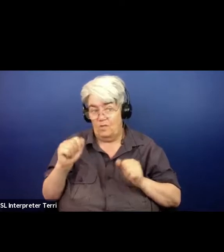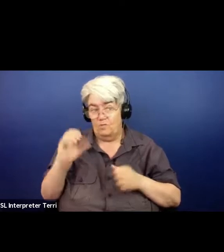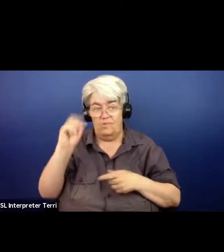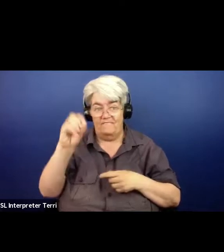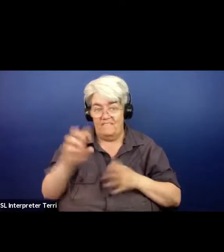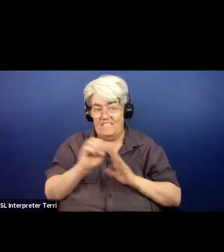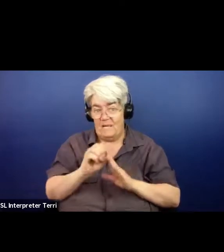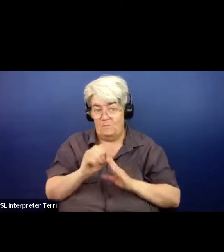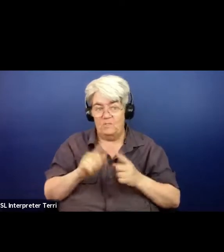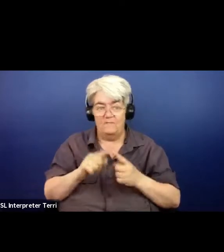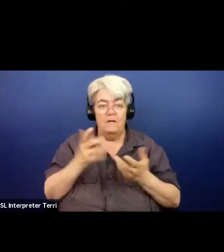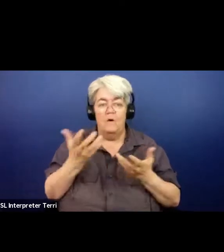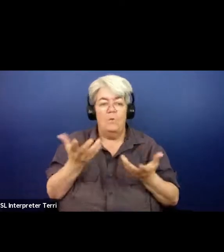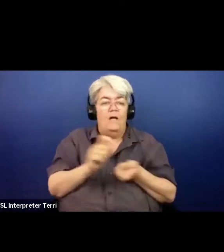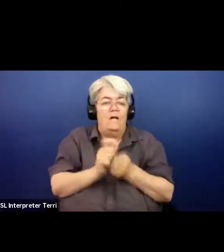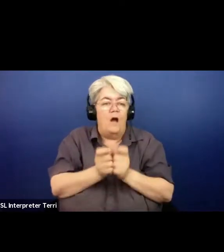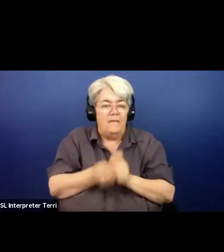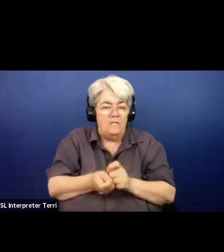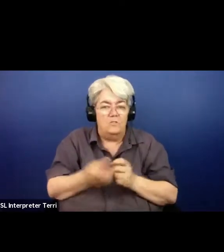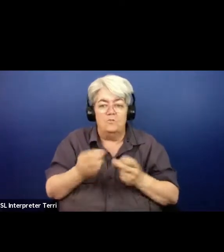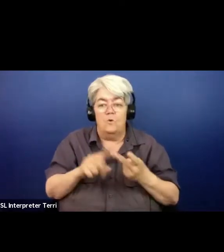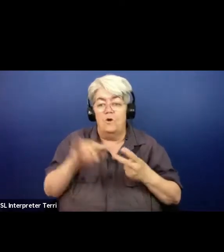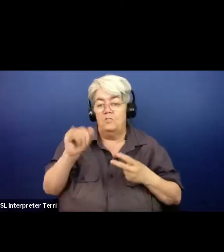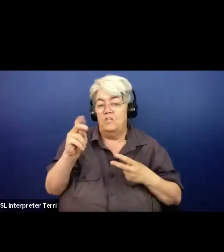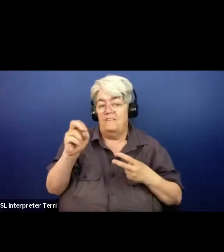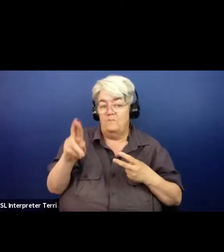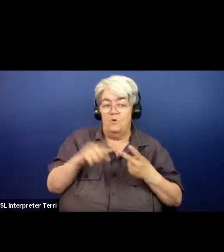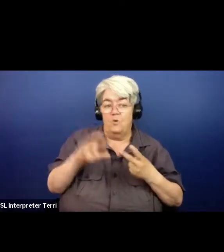Jennifer or Cheryl with your lived experiences.